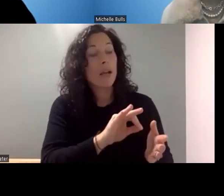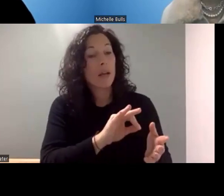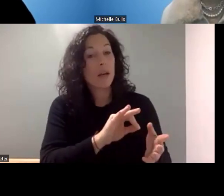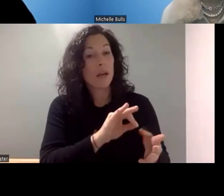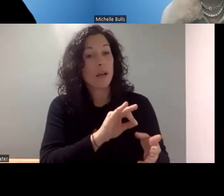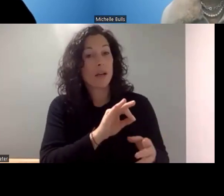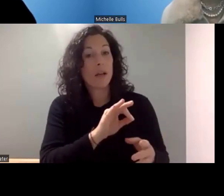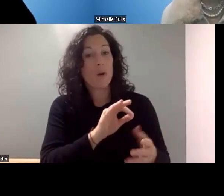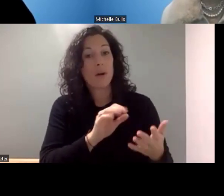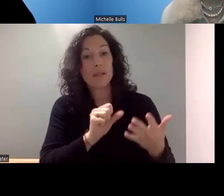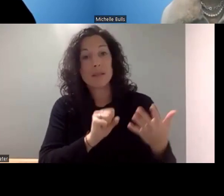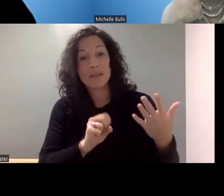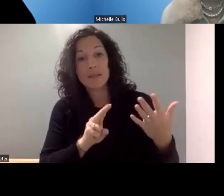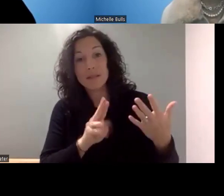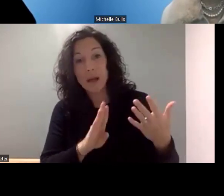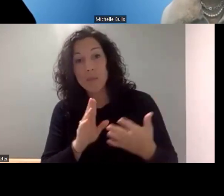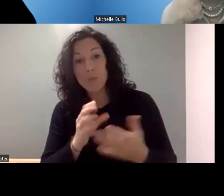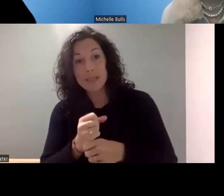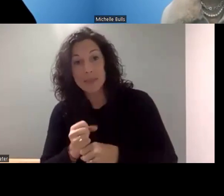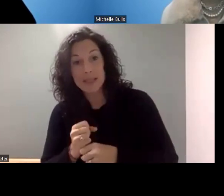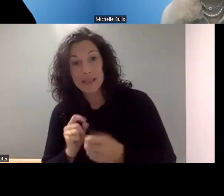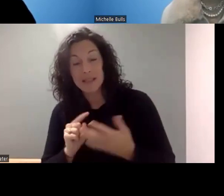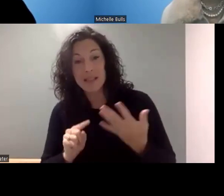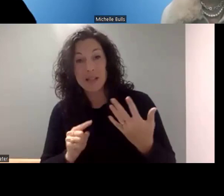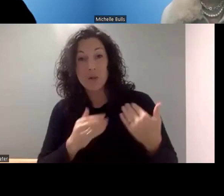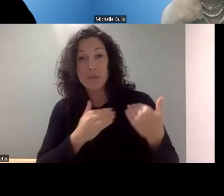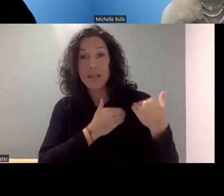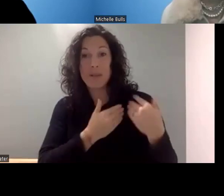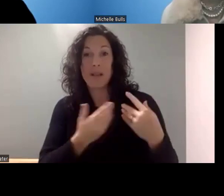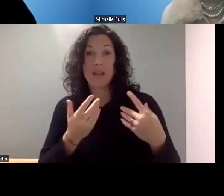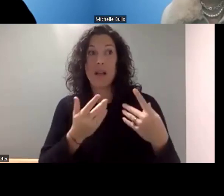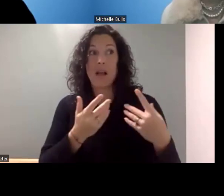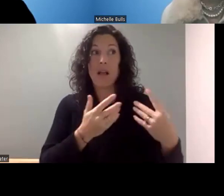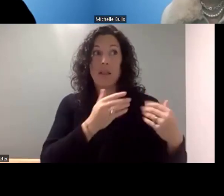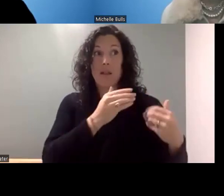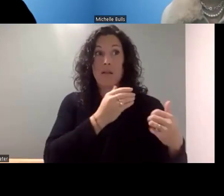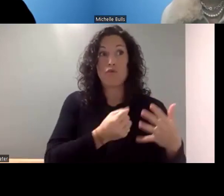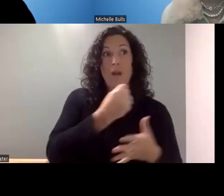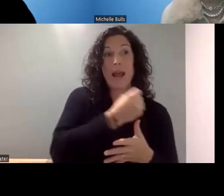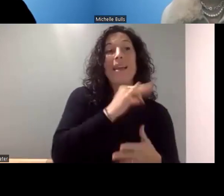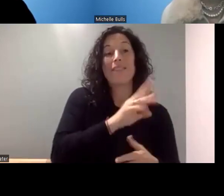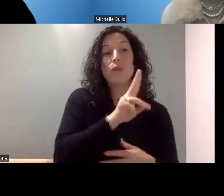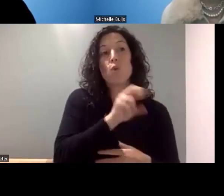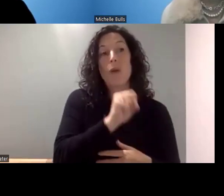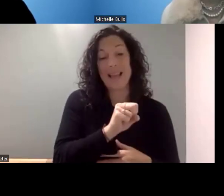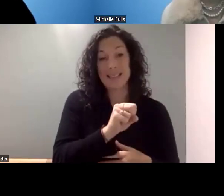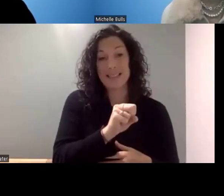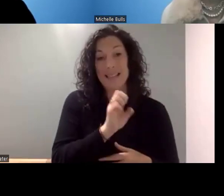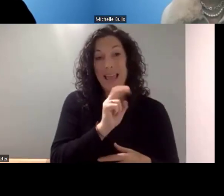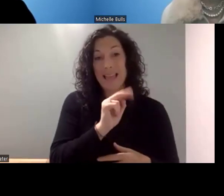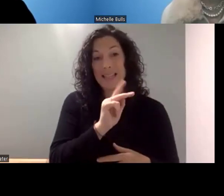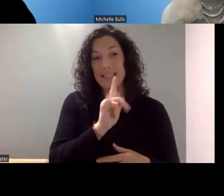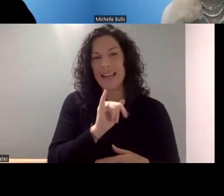fall on the prime recipient if it is a US entity. Maybe that question is a bit worded funny,